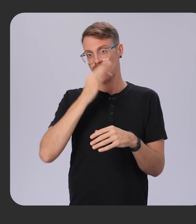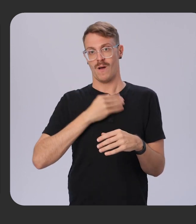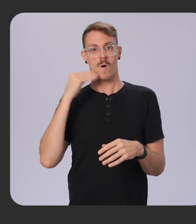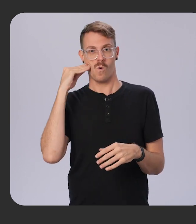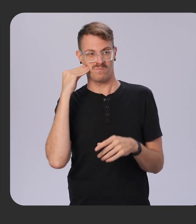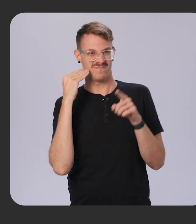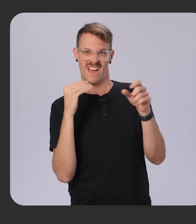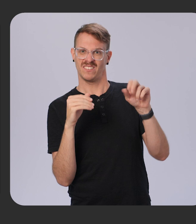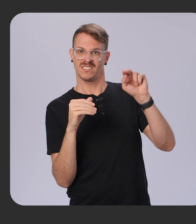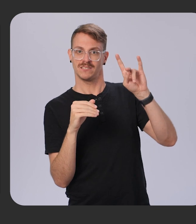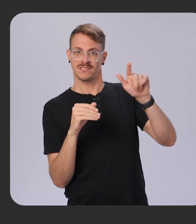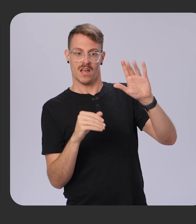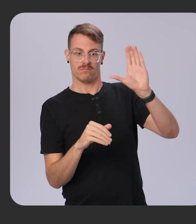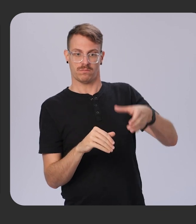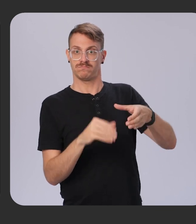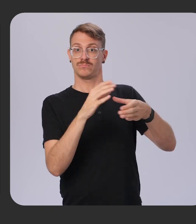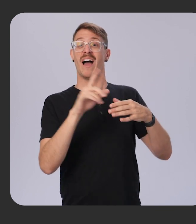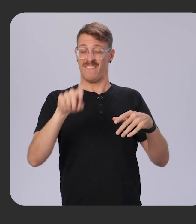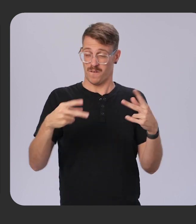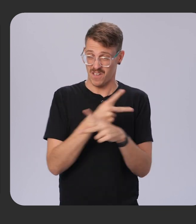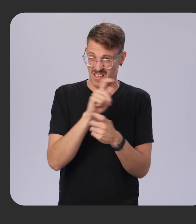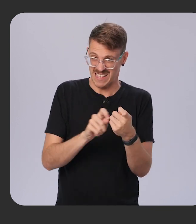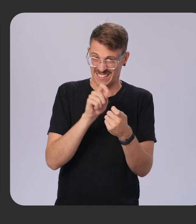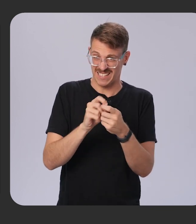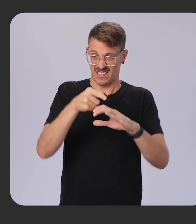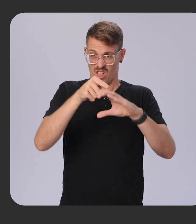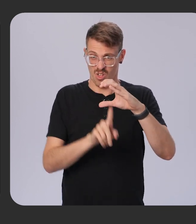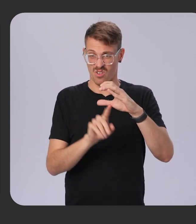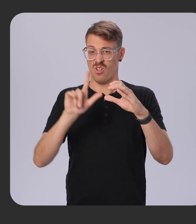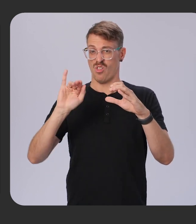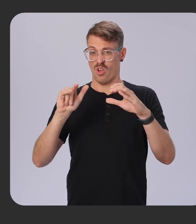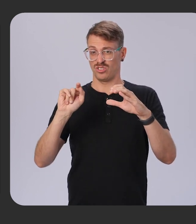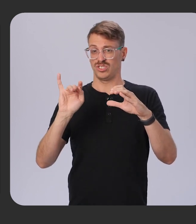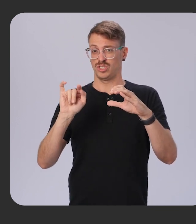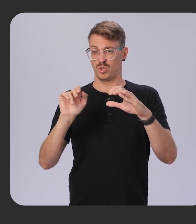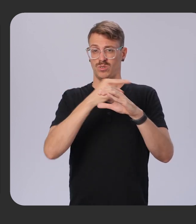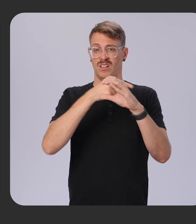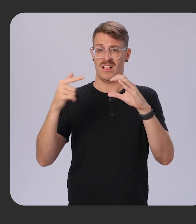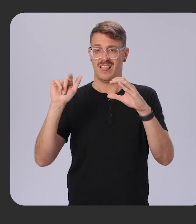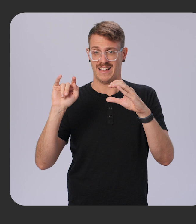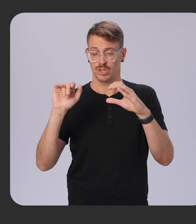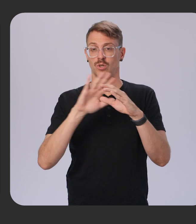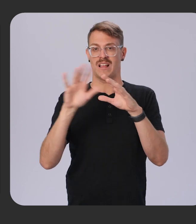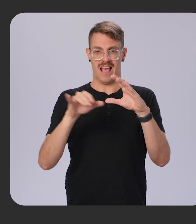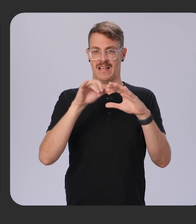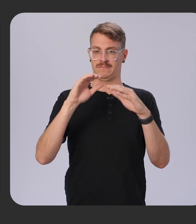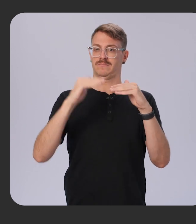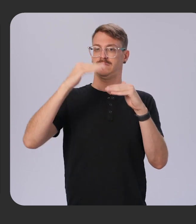I need to figure out the exact latitude, longitude, and altitude for the anchor. This can be done from the comfort of your own desk